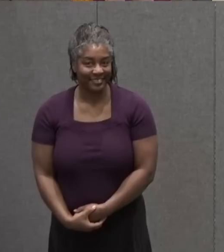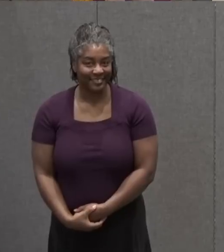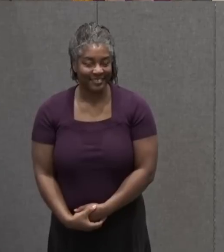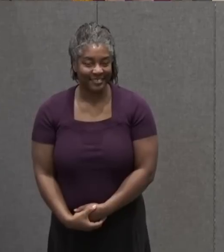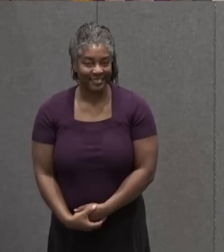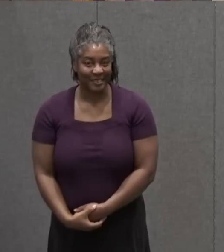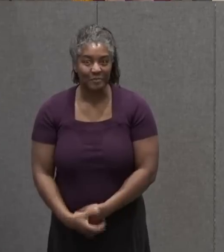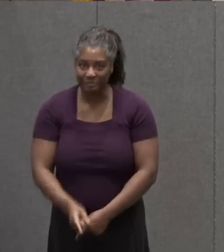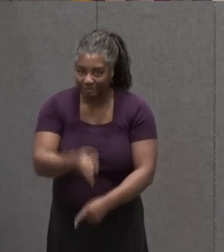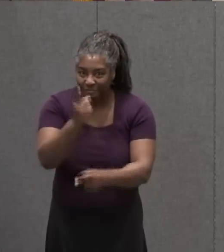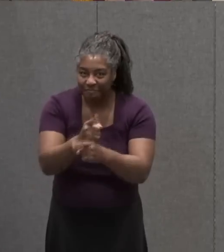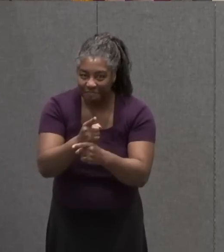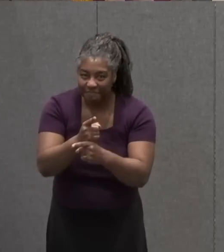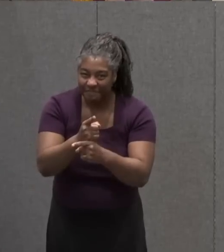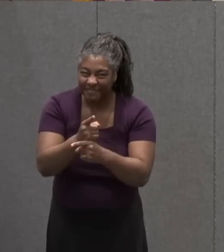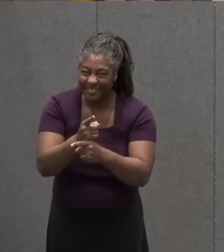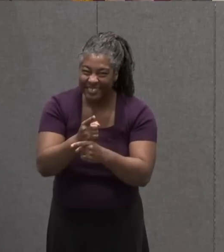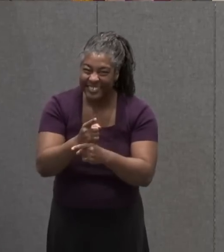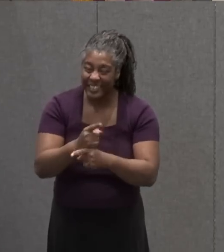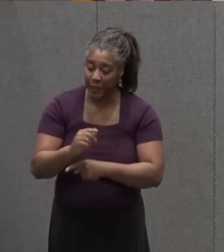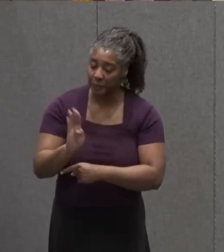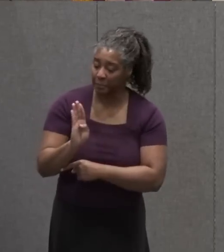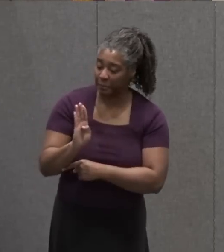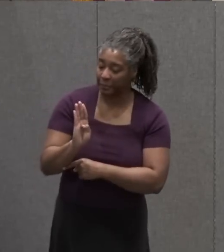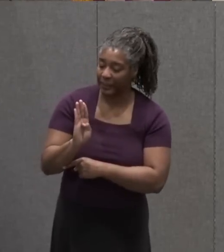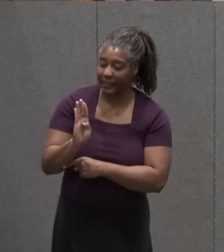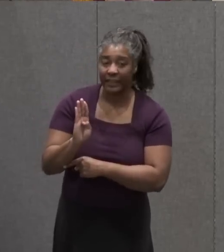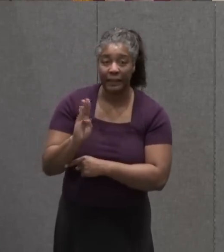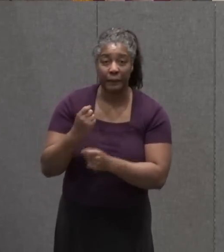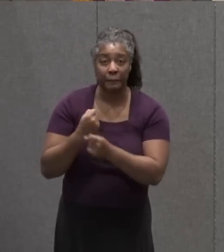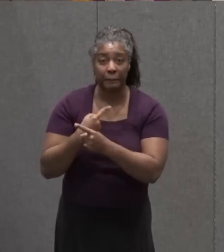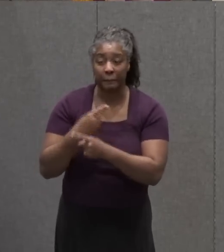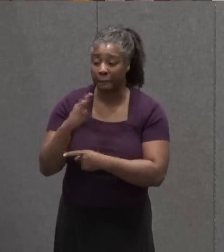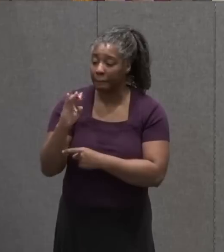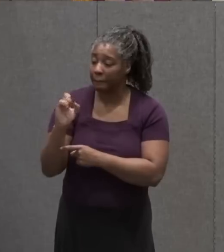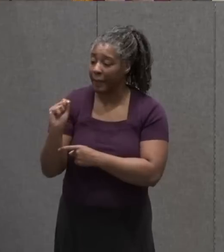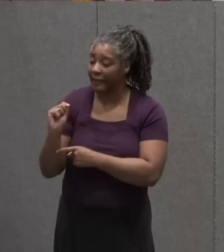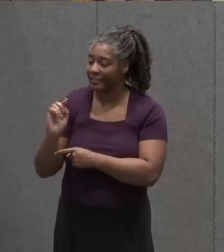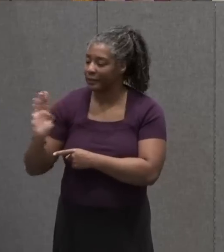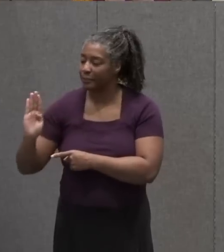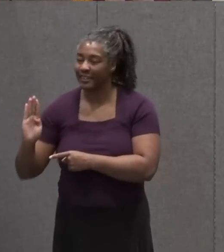That's right b, bat, B let's sky write it.